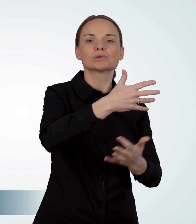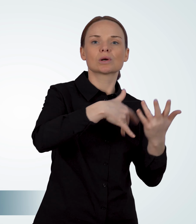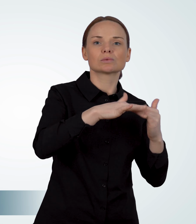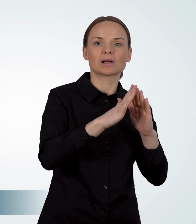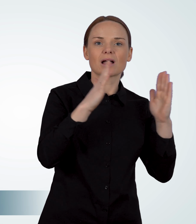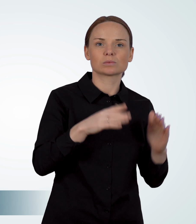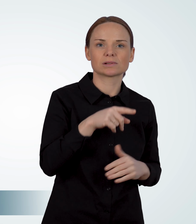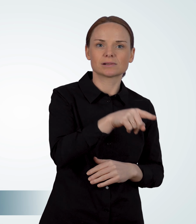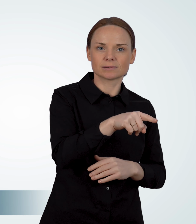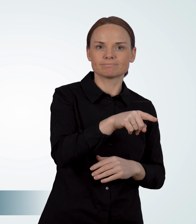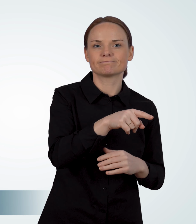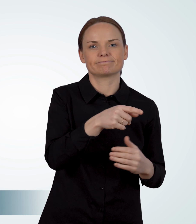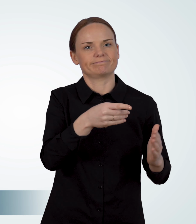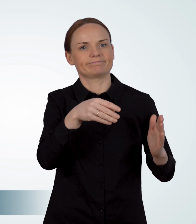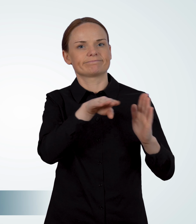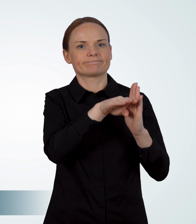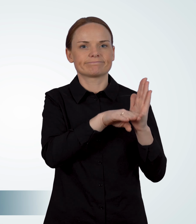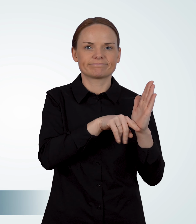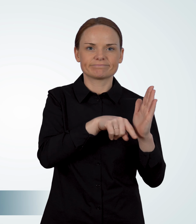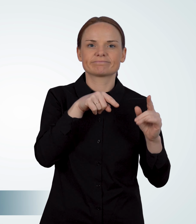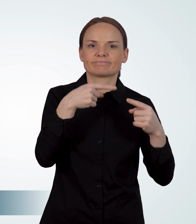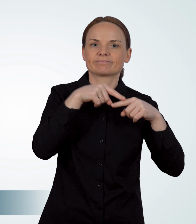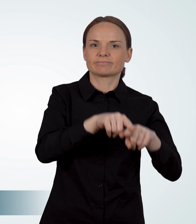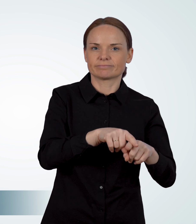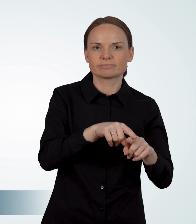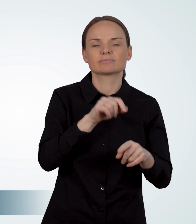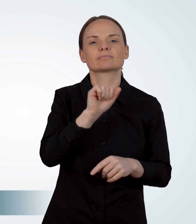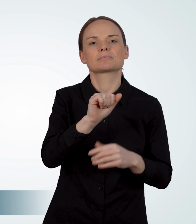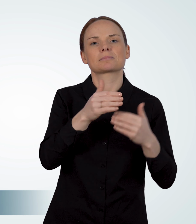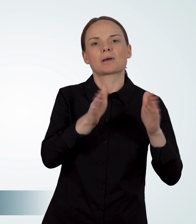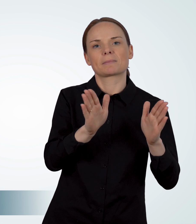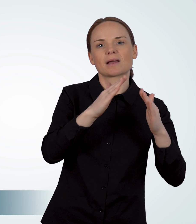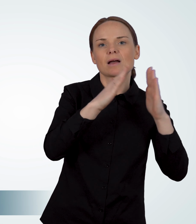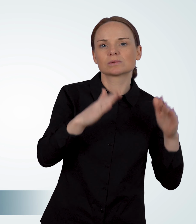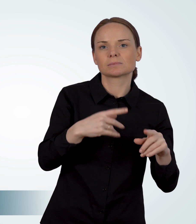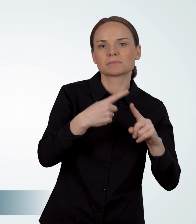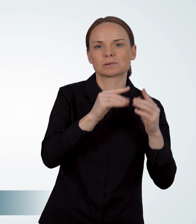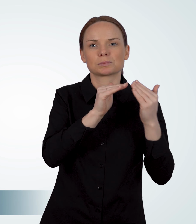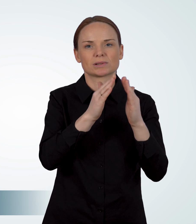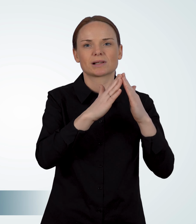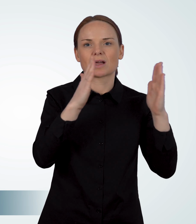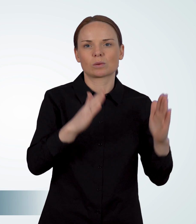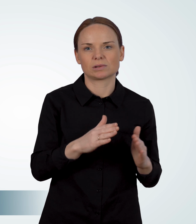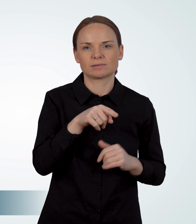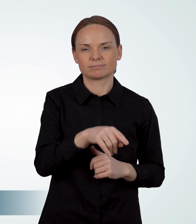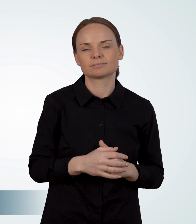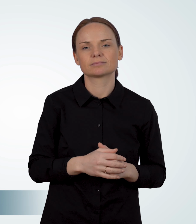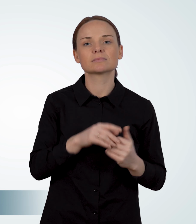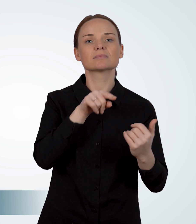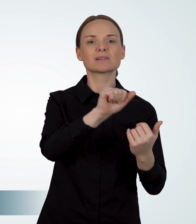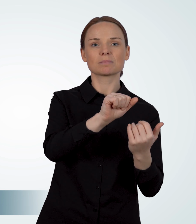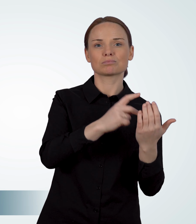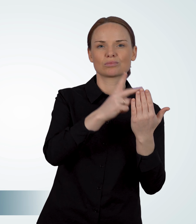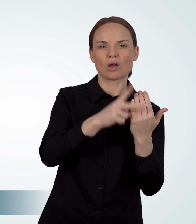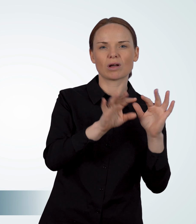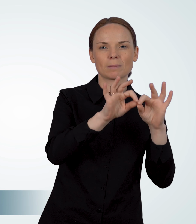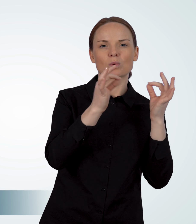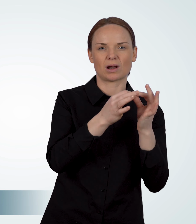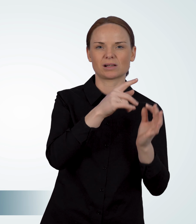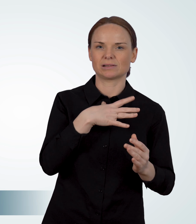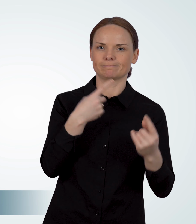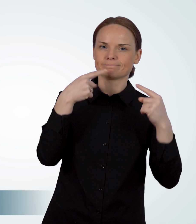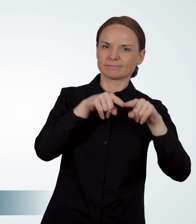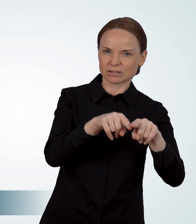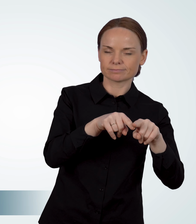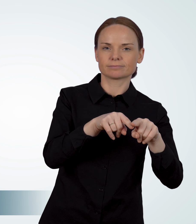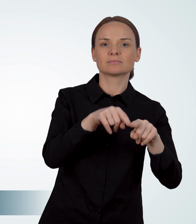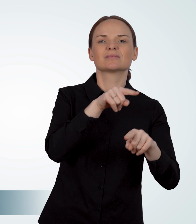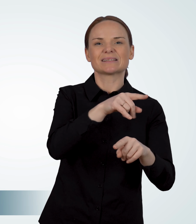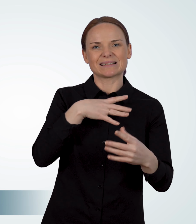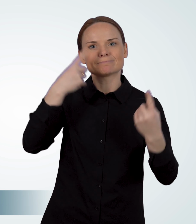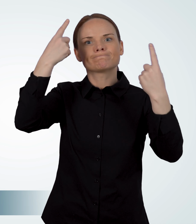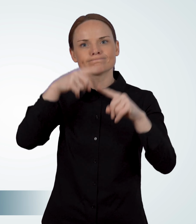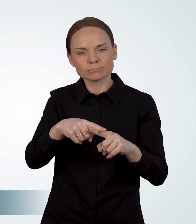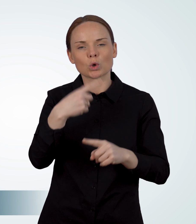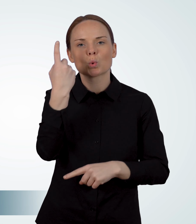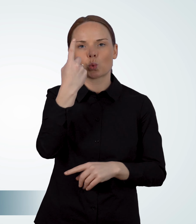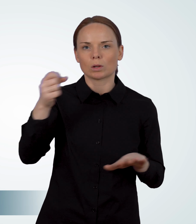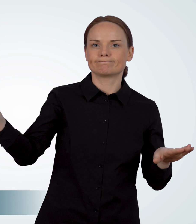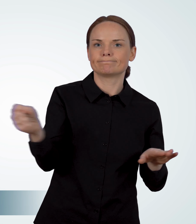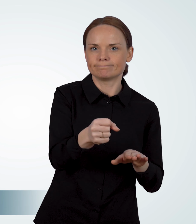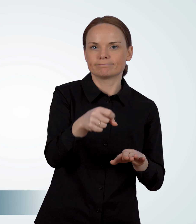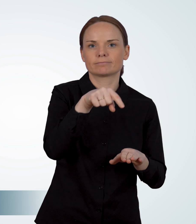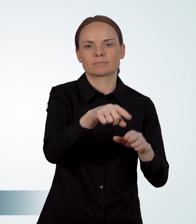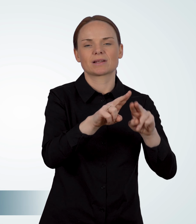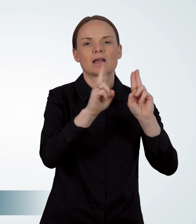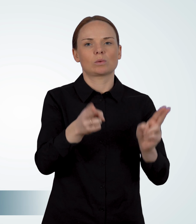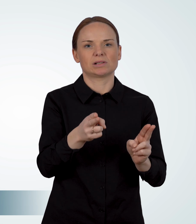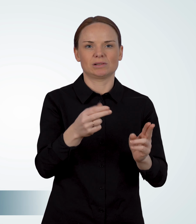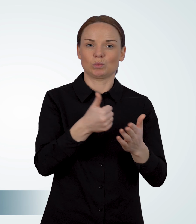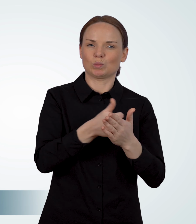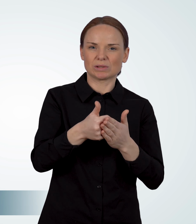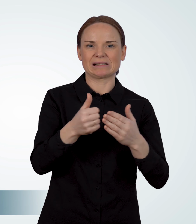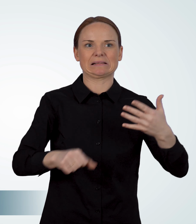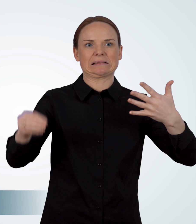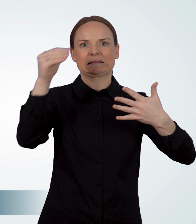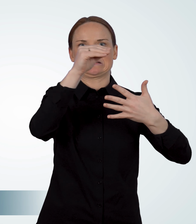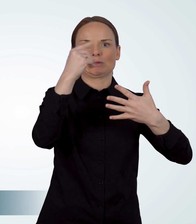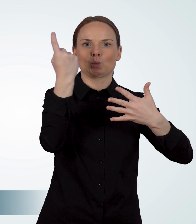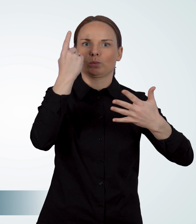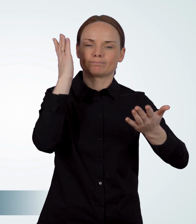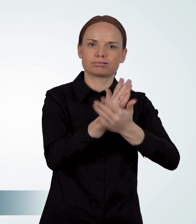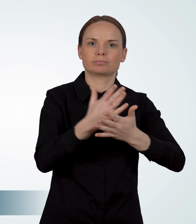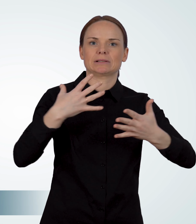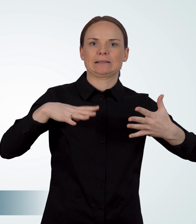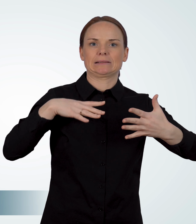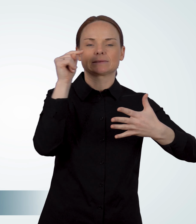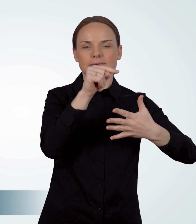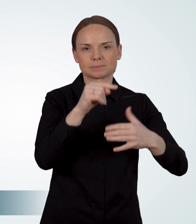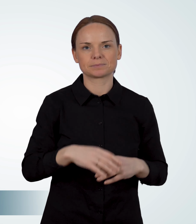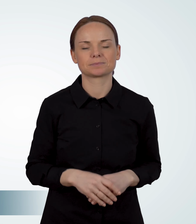Social housing allocation is set by public housing and community housing organisations, and prioritises households in ‘greatest need’.